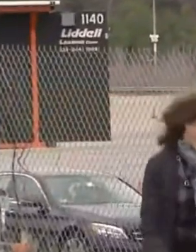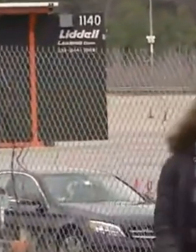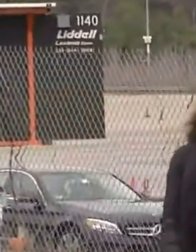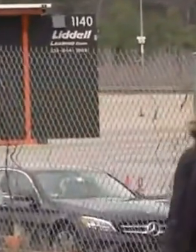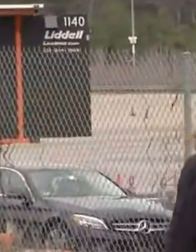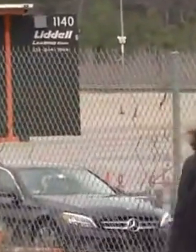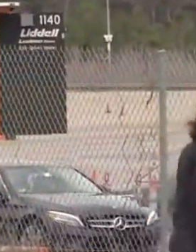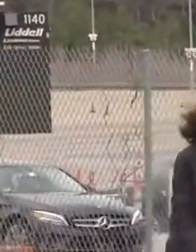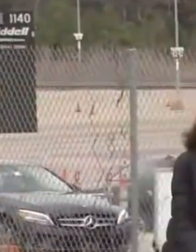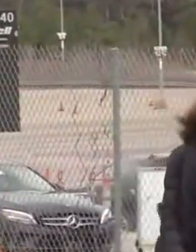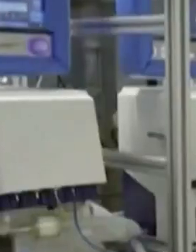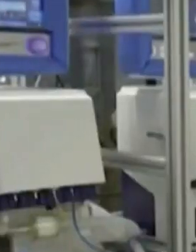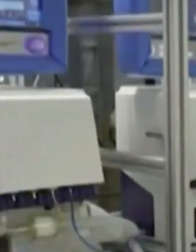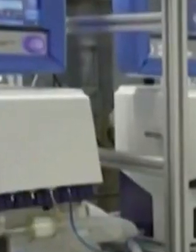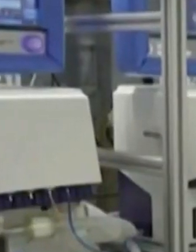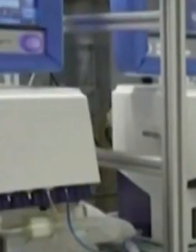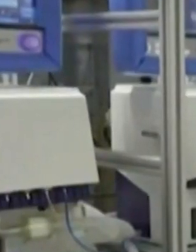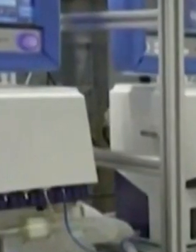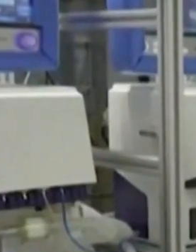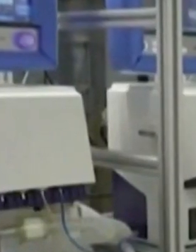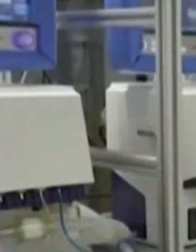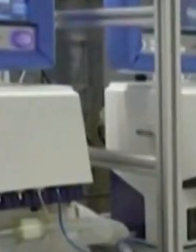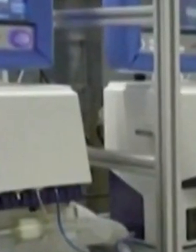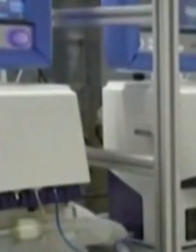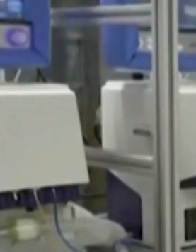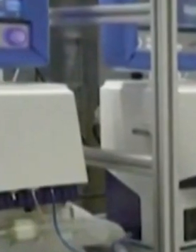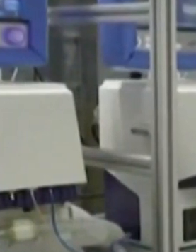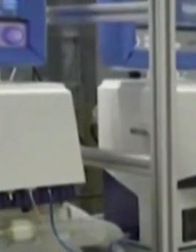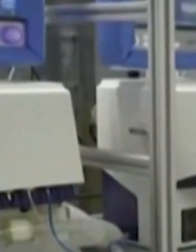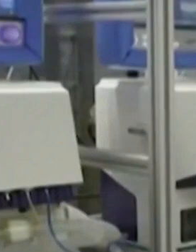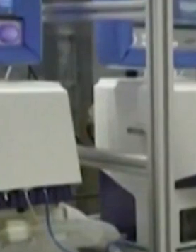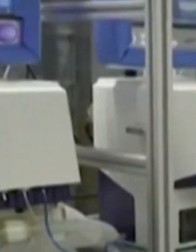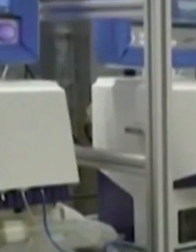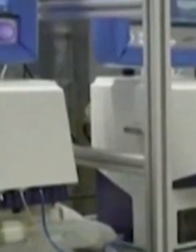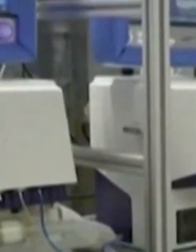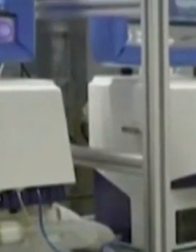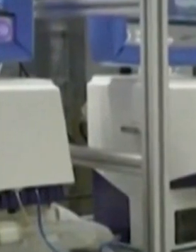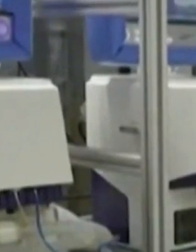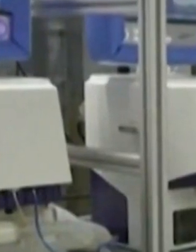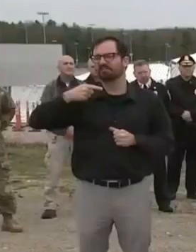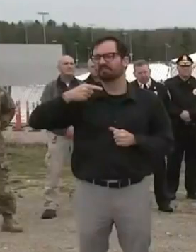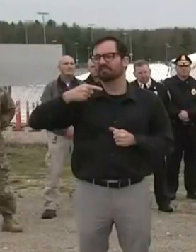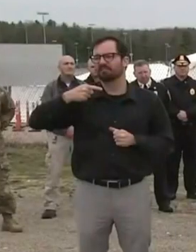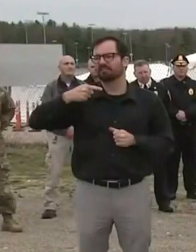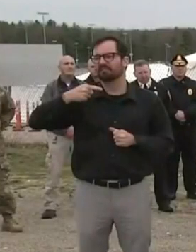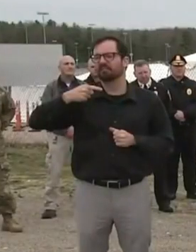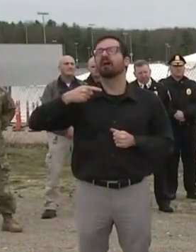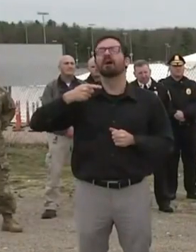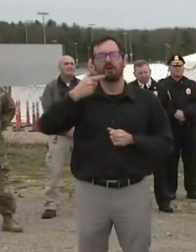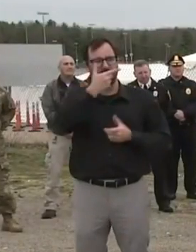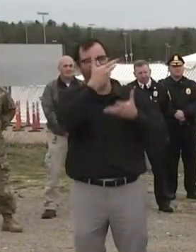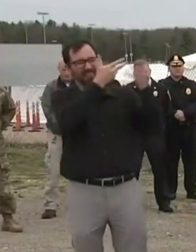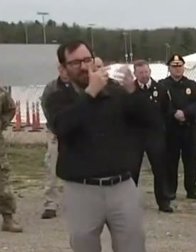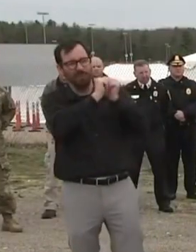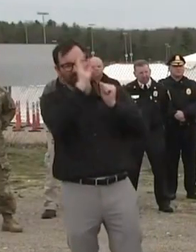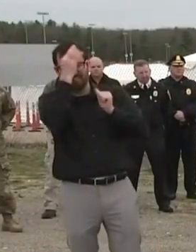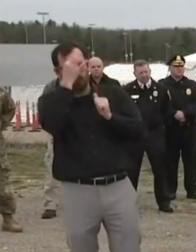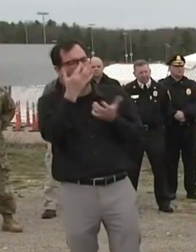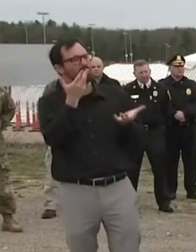CHALLENGES IS GETTING ENOUGH EQUIPMENT TO THE FRONTLINES. TONIGHT, THERE IS PROGRESS TO REPORT.